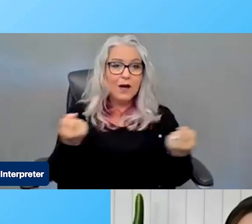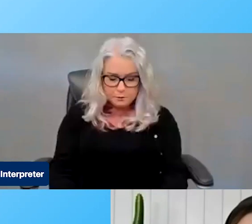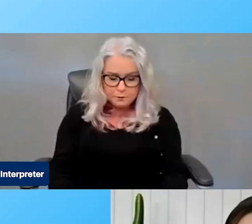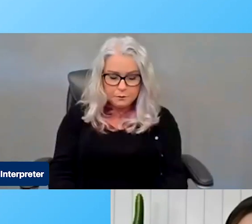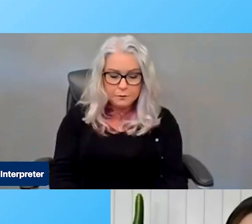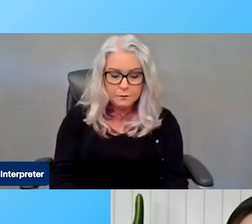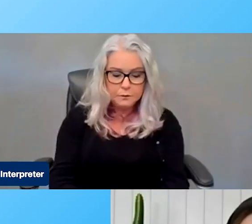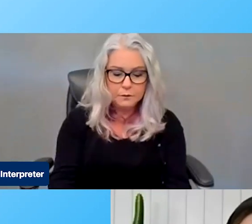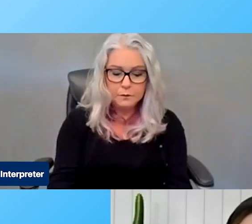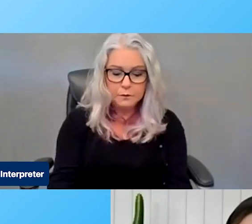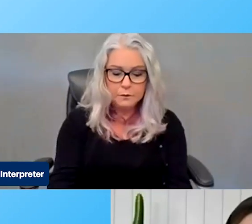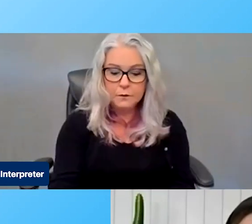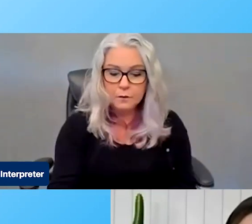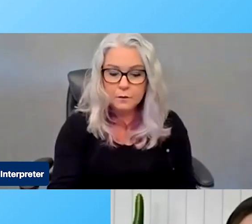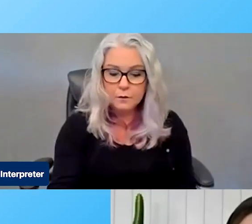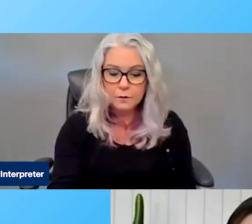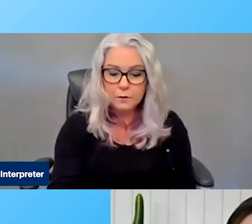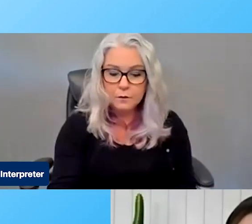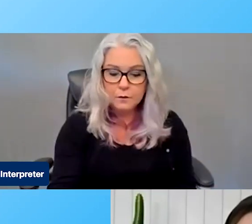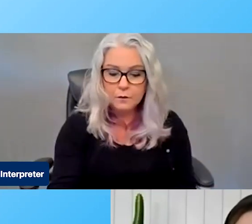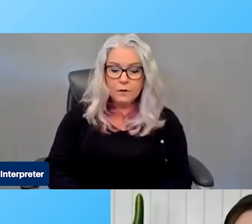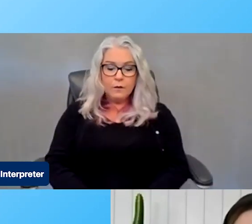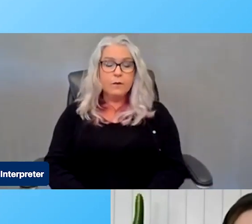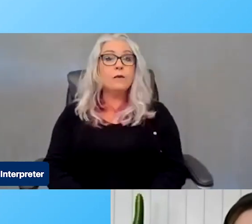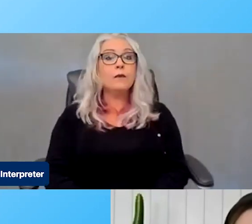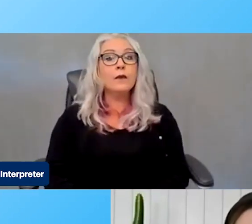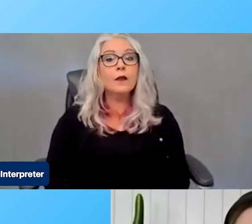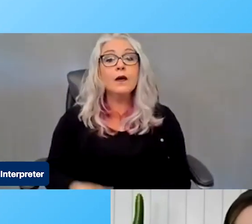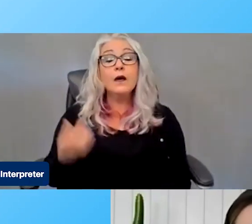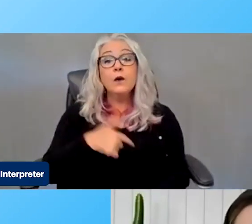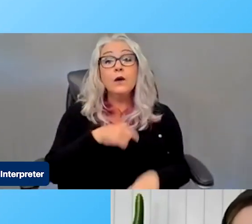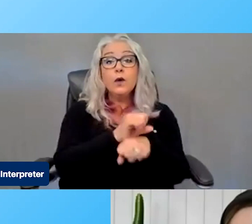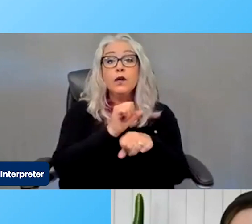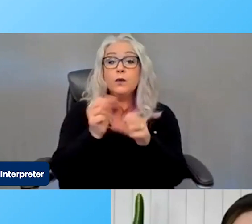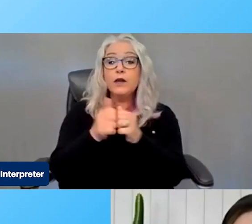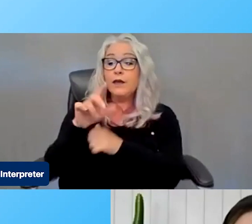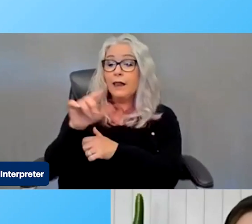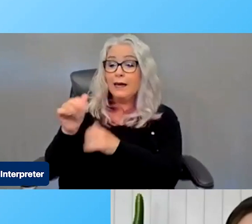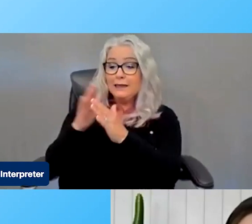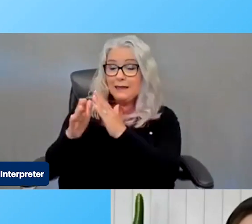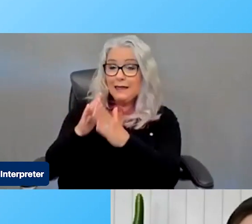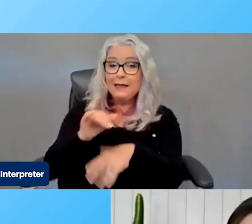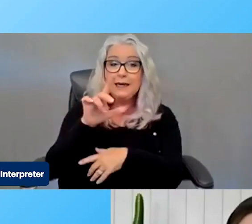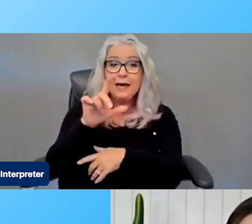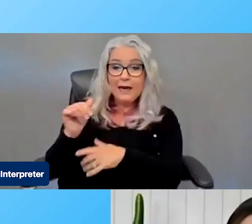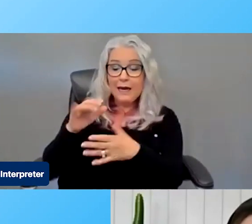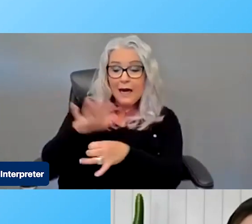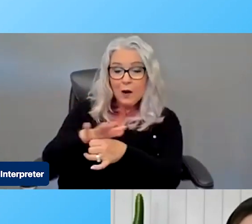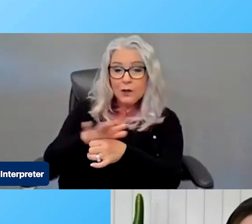cases related to LA city, LA county, Oakland, California and New York City.